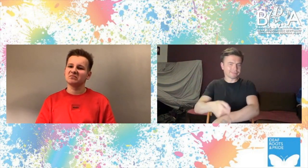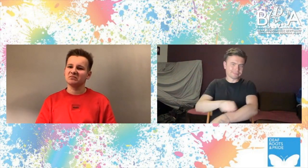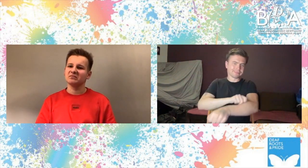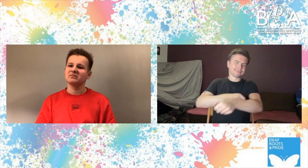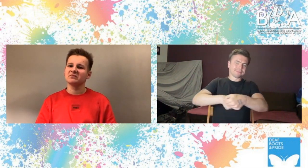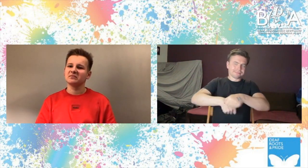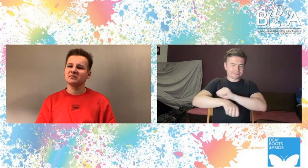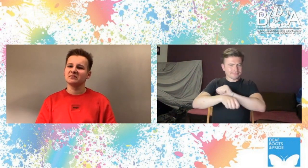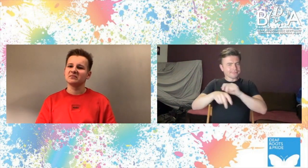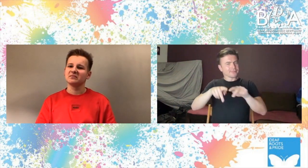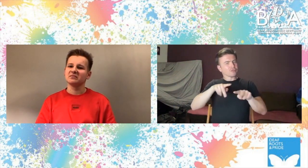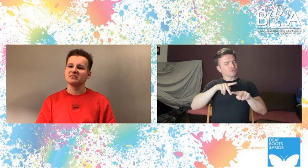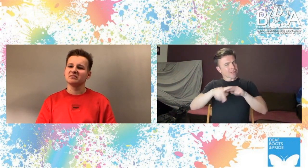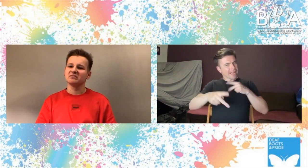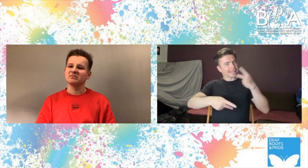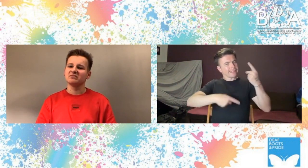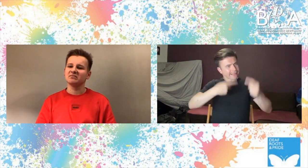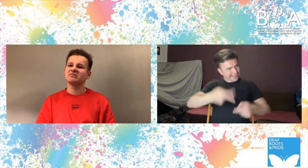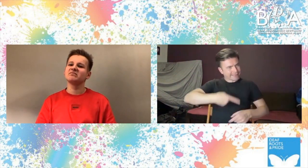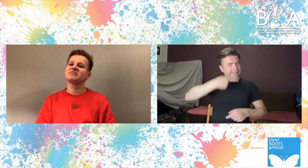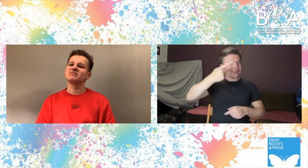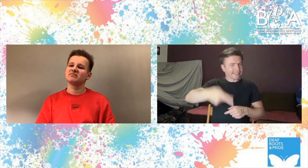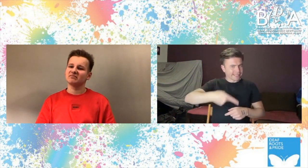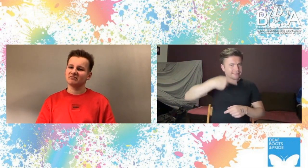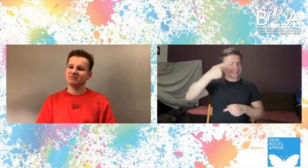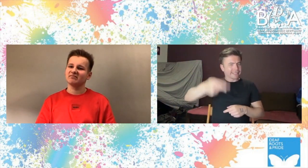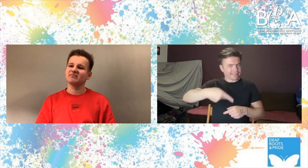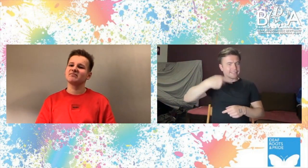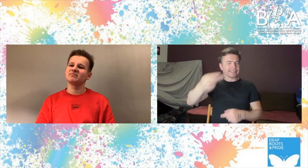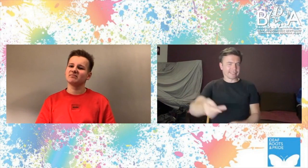you just have to persevere, roll your sleeves up and try again.